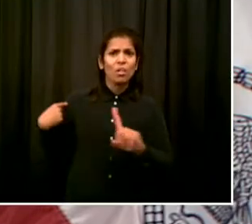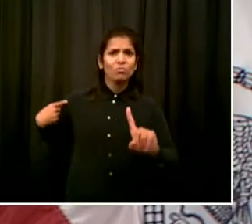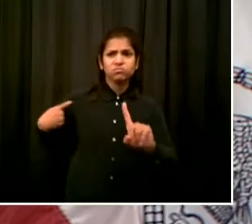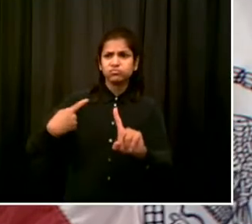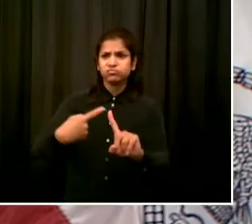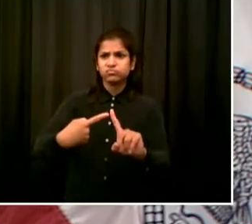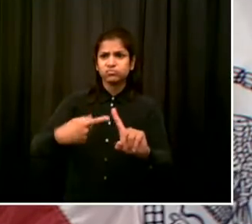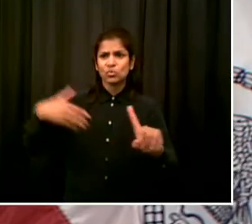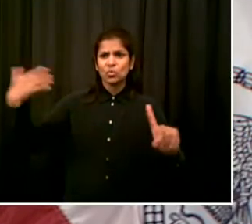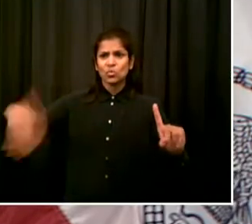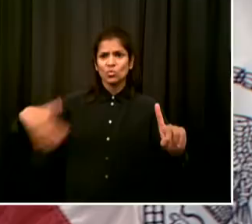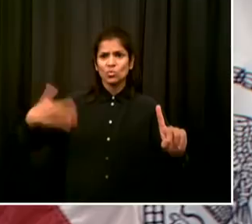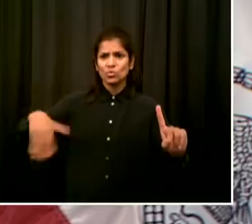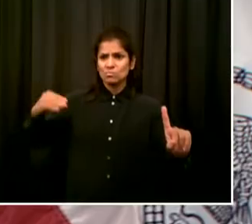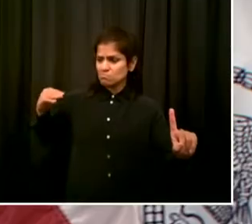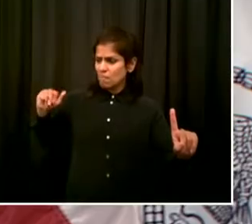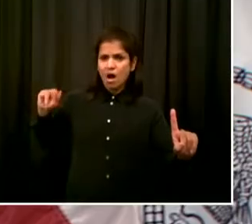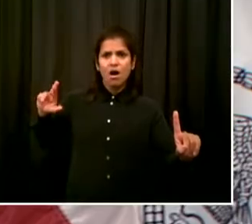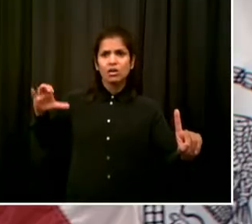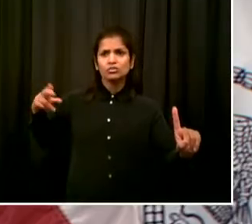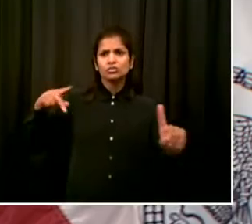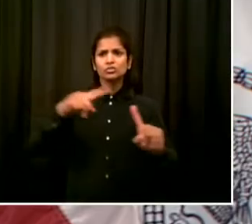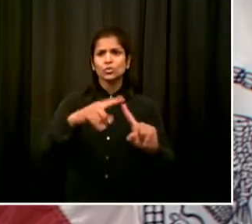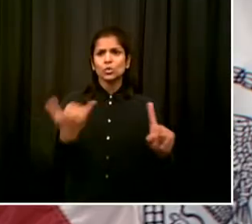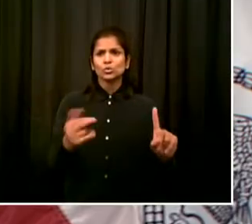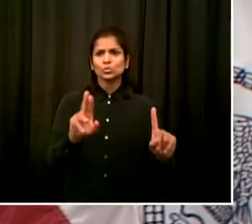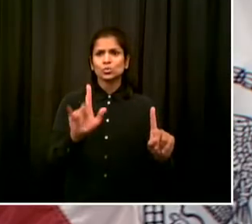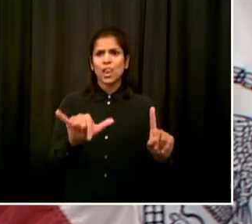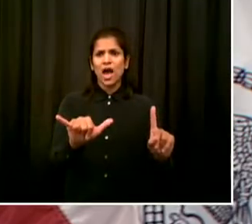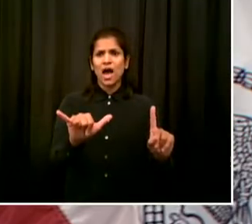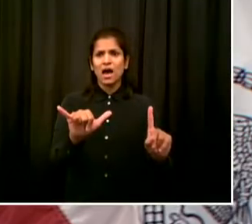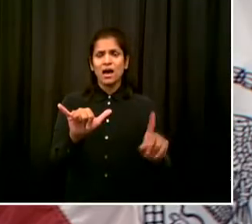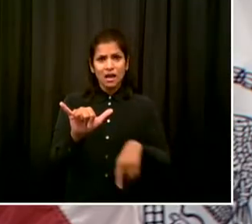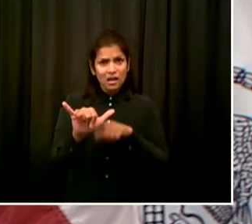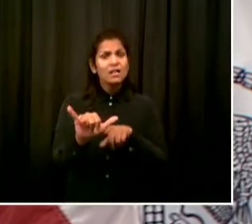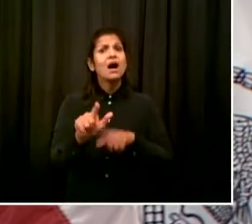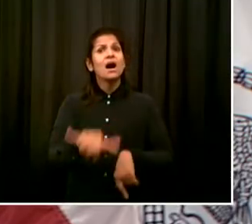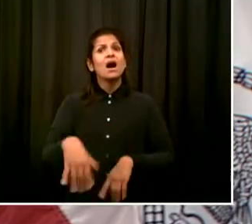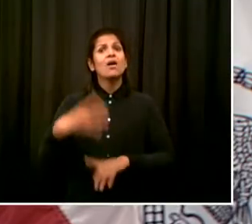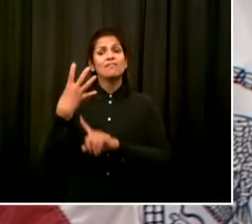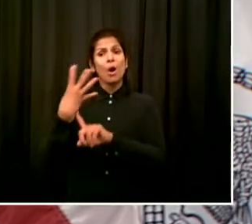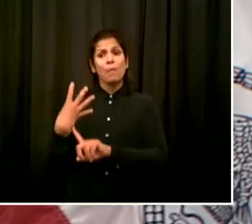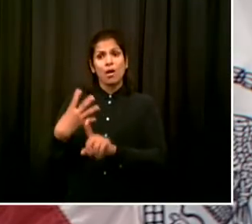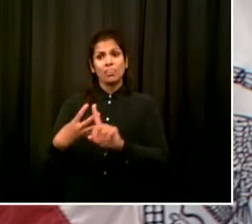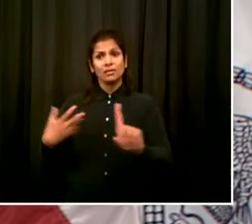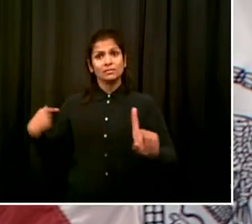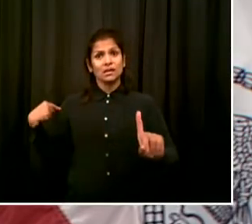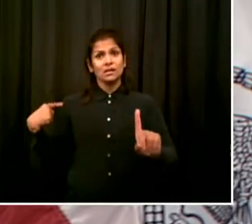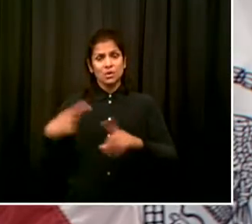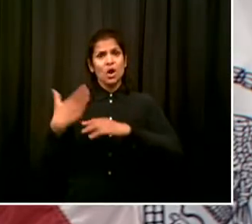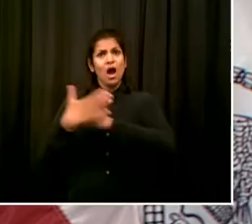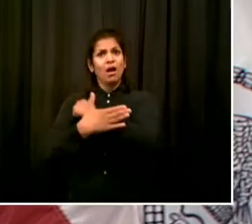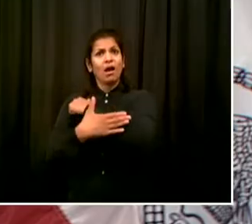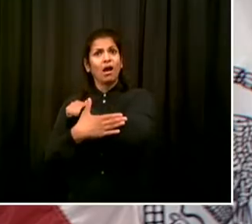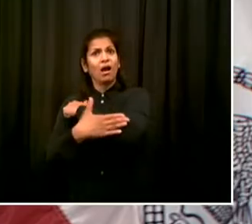PEOPLE SAID IT COULD NOT BE DONANE D WHEN IT LOOKED LIKE IT WOLDU T GEWOSRE NDA WORSE, THE REST OF THE COUNTRY OFTEN